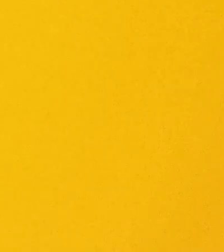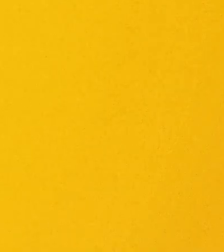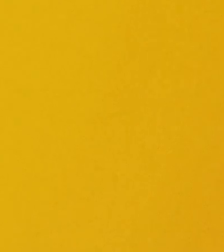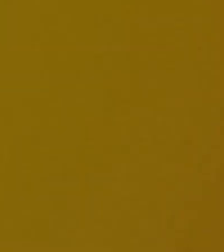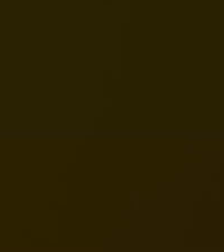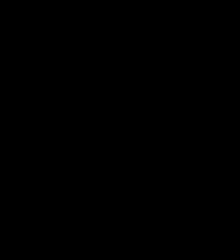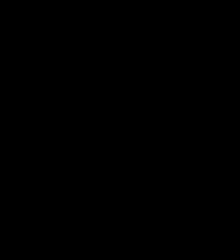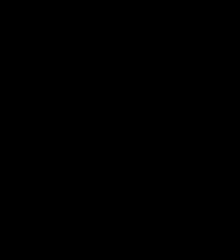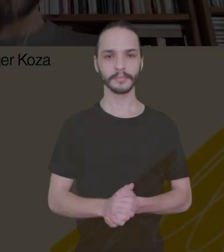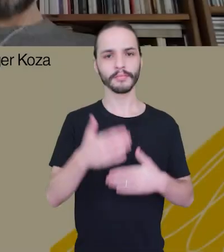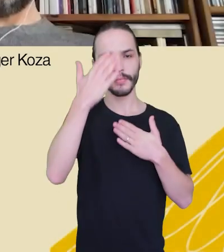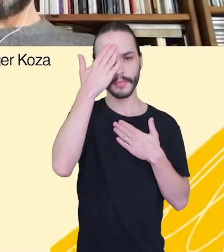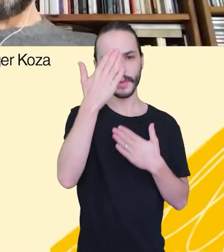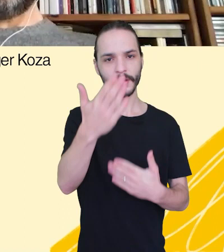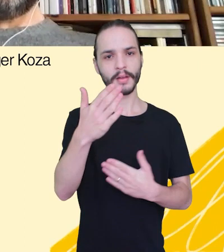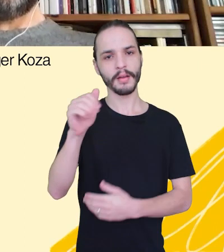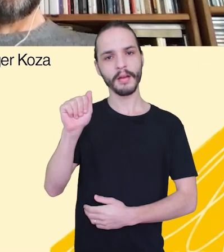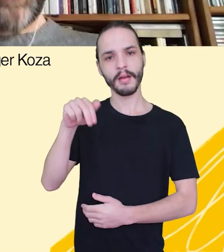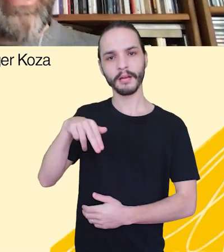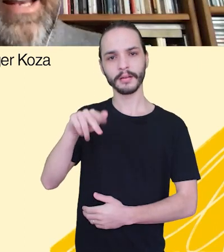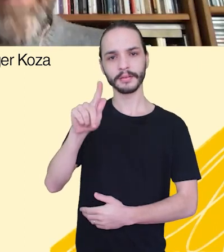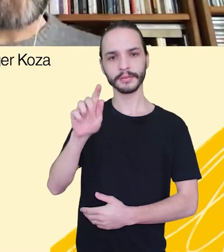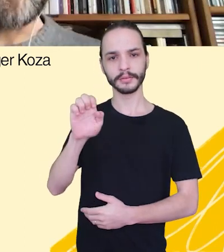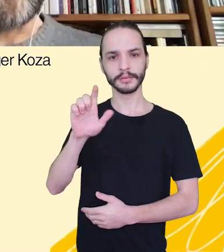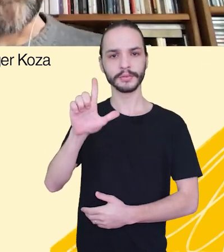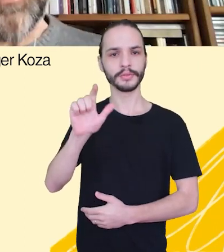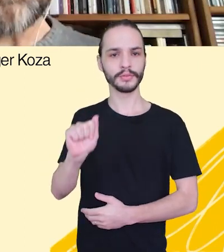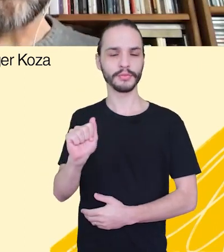Thank you so much, Angela, for being with us.